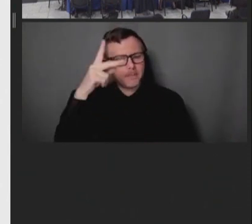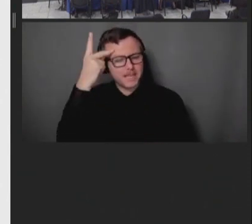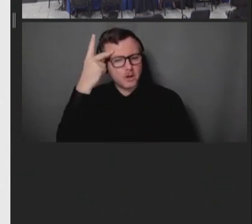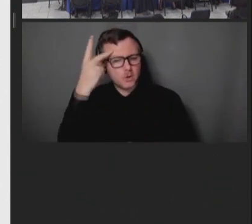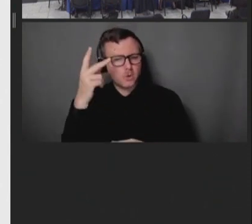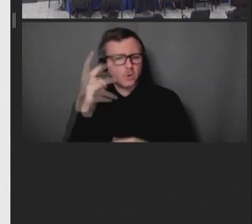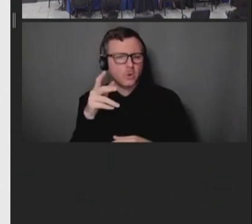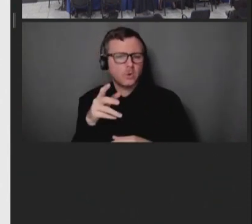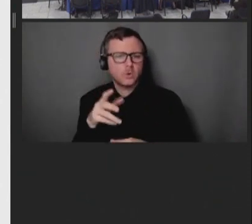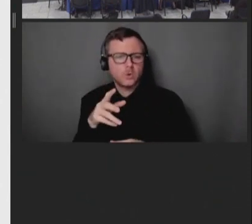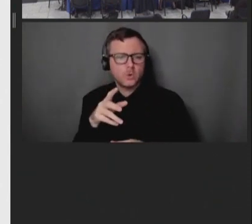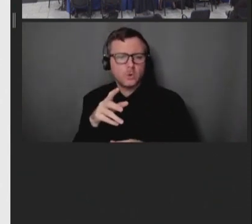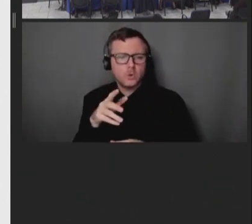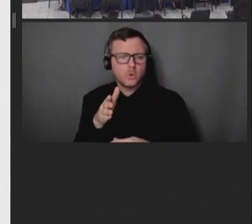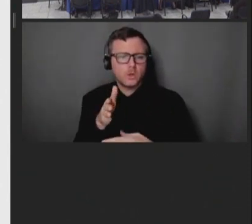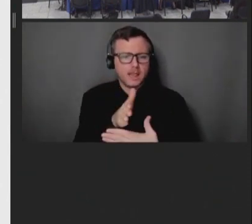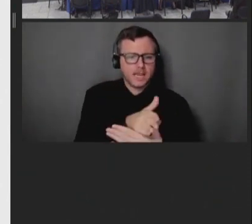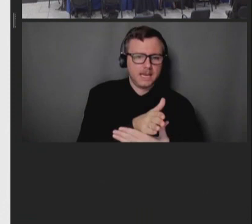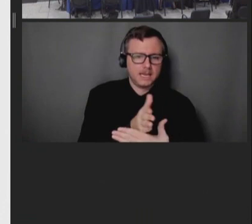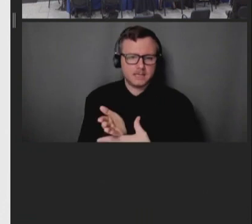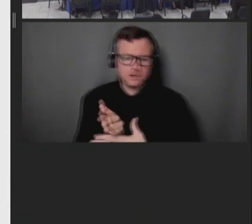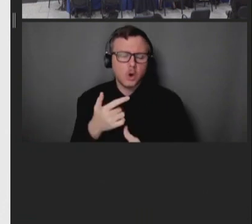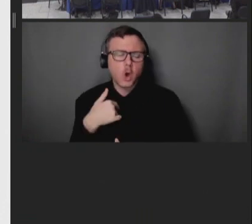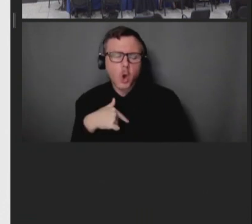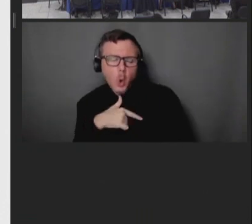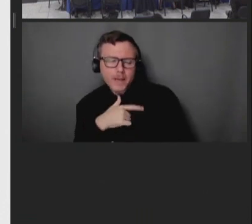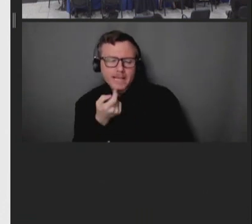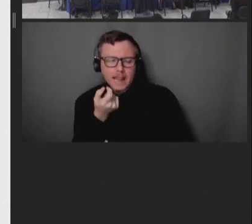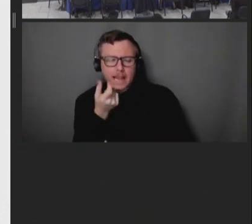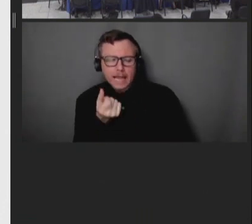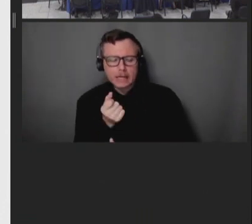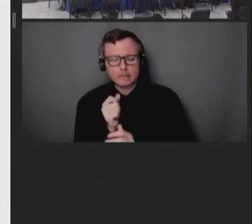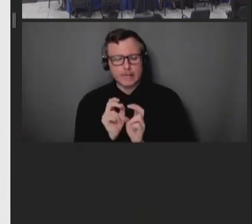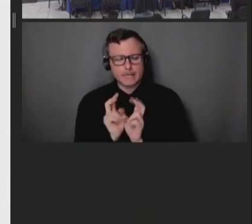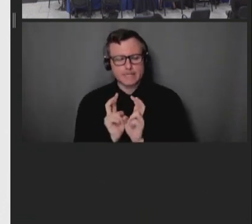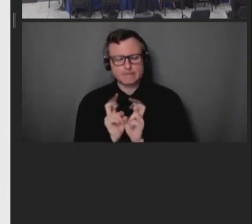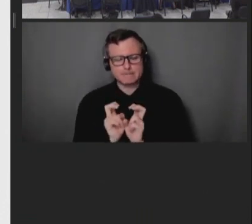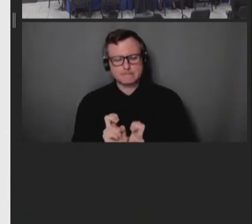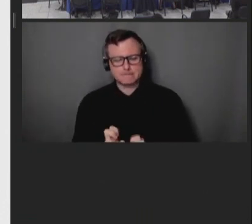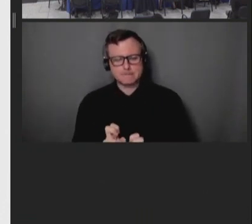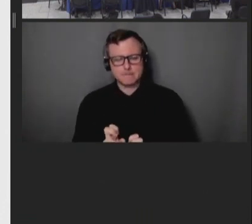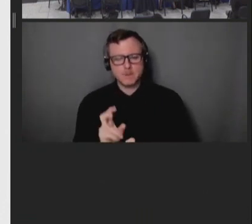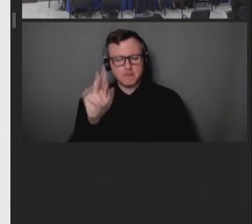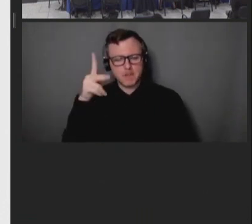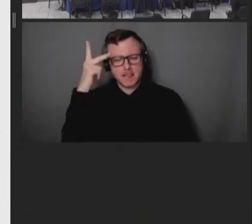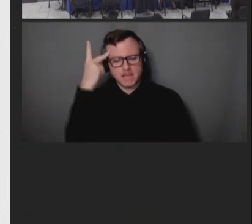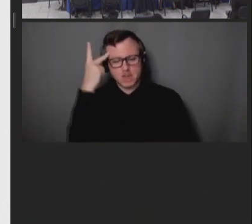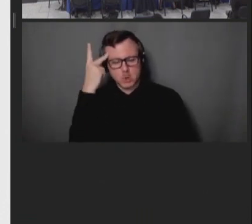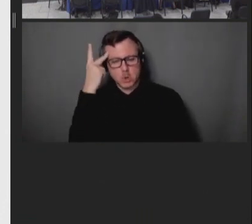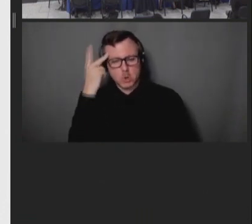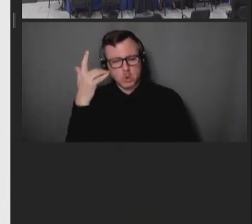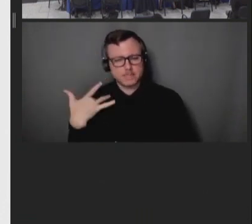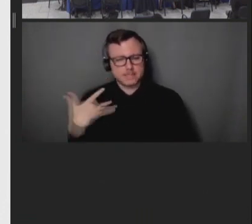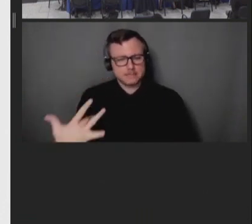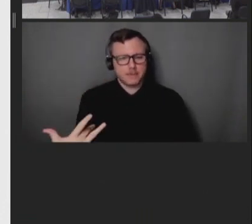We did a little bit of digging into political affiliation, but it was one of the things that,